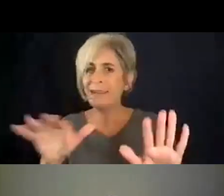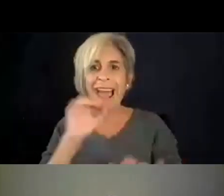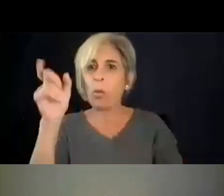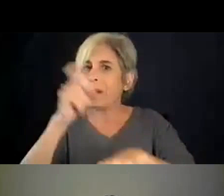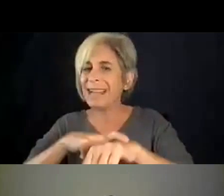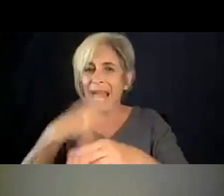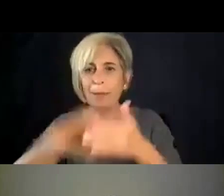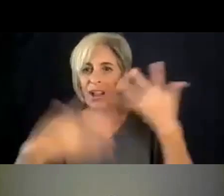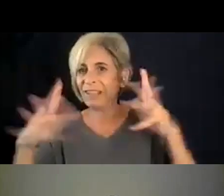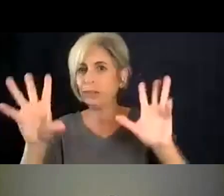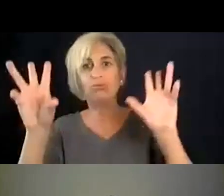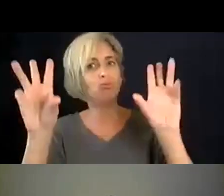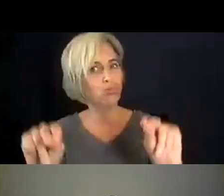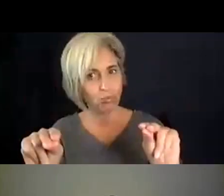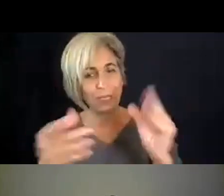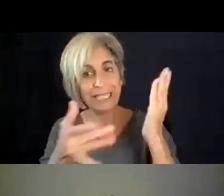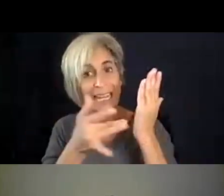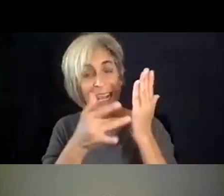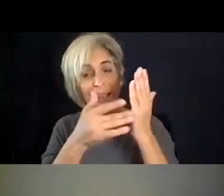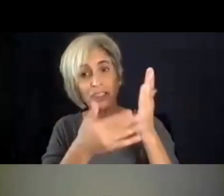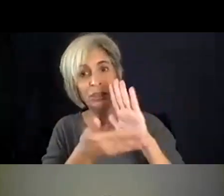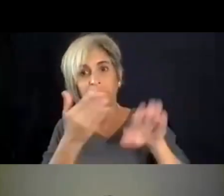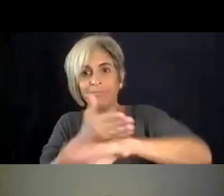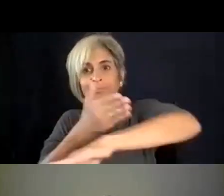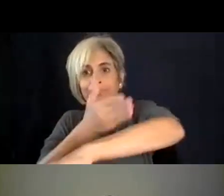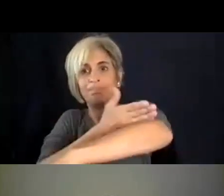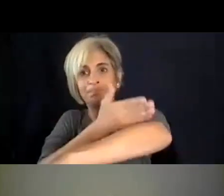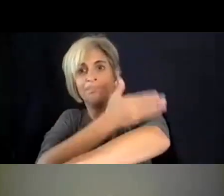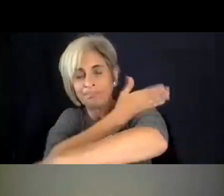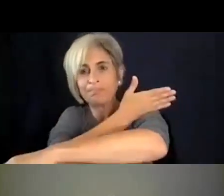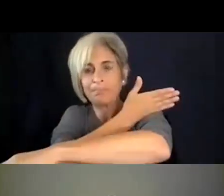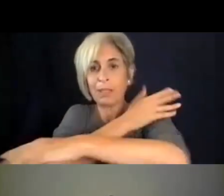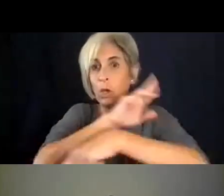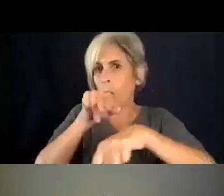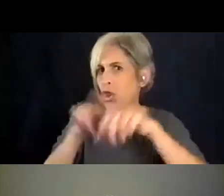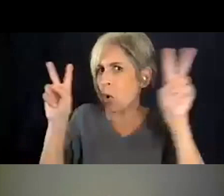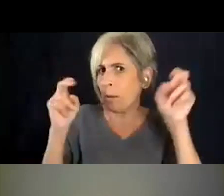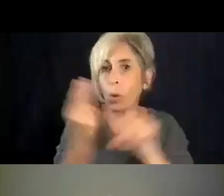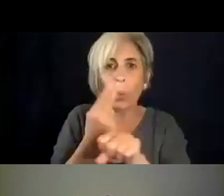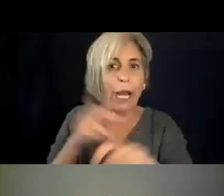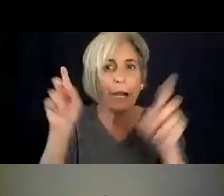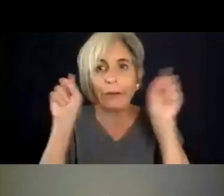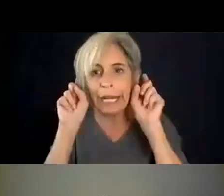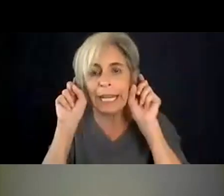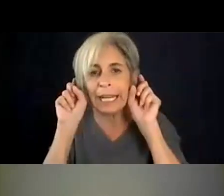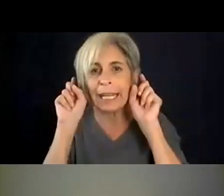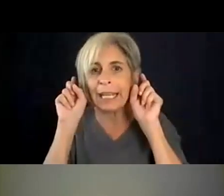As technology advances and gets better, and with normal wear and tear these devices have to replace over time.